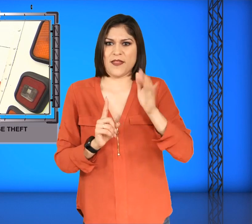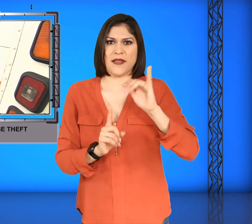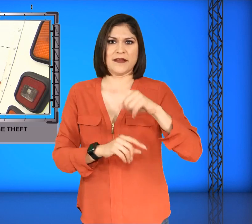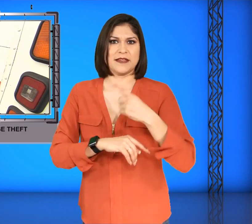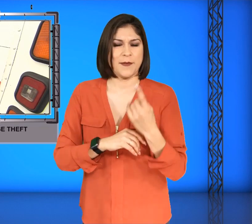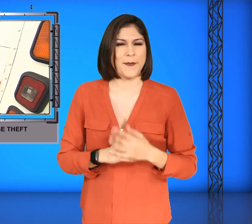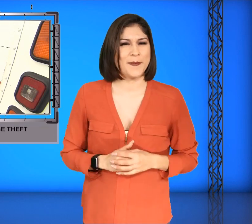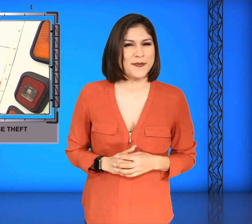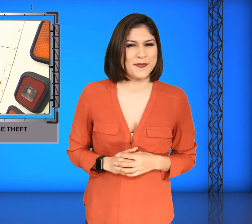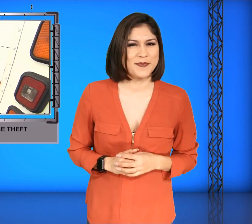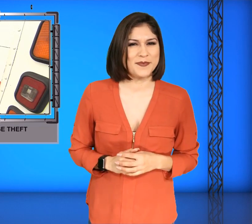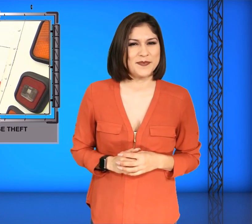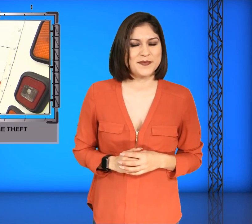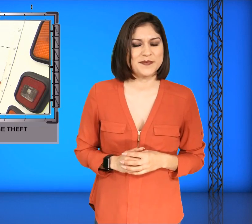for that package.